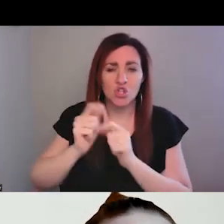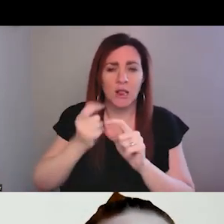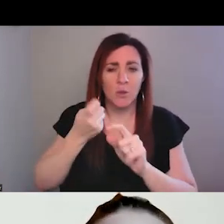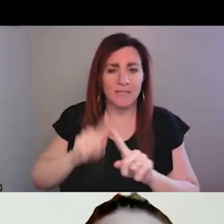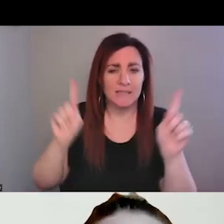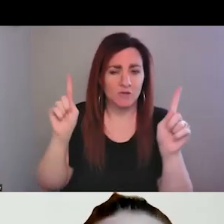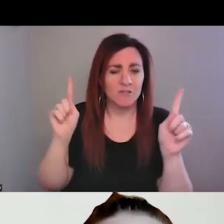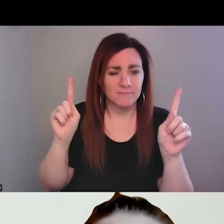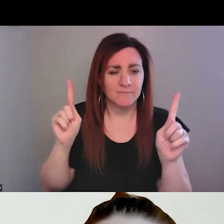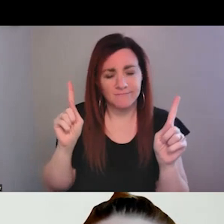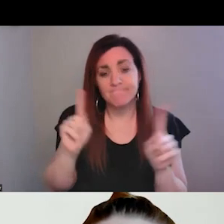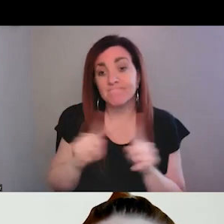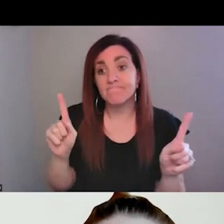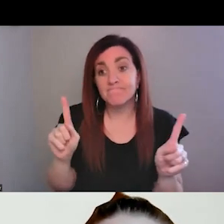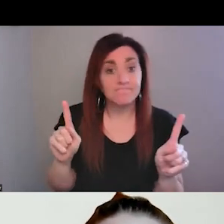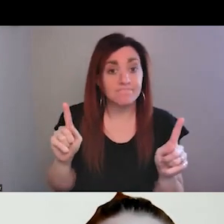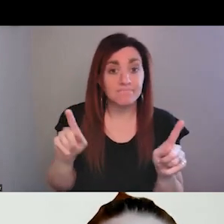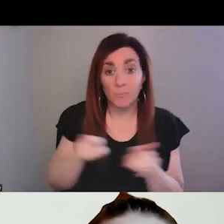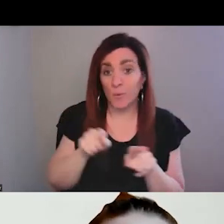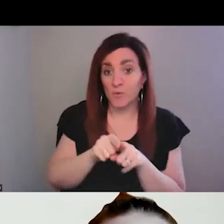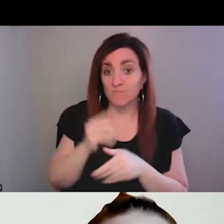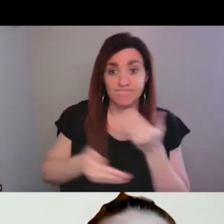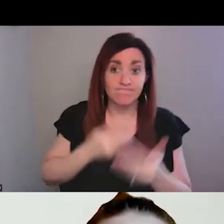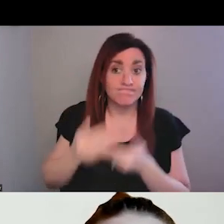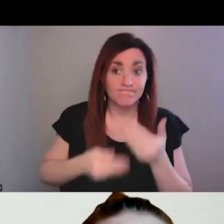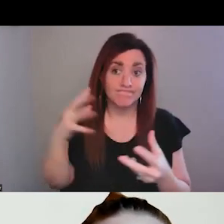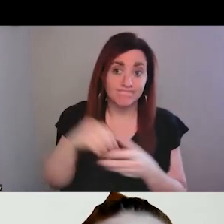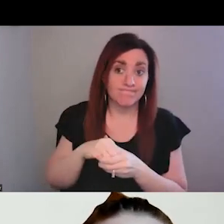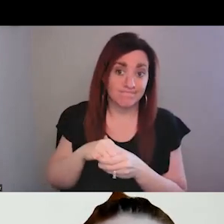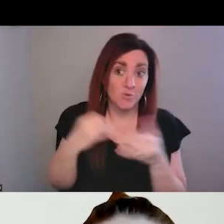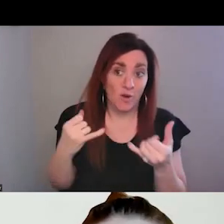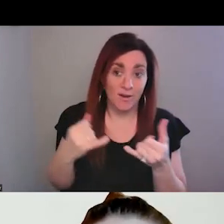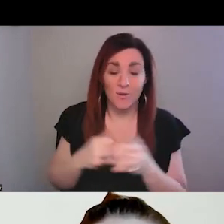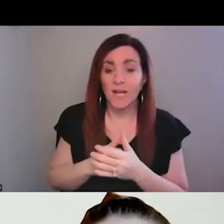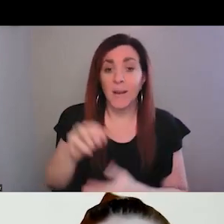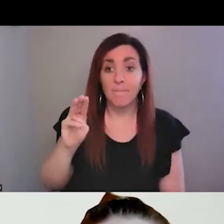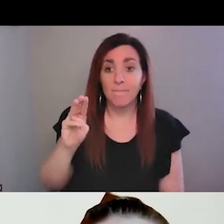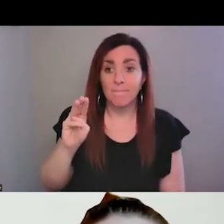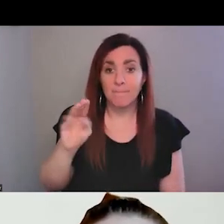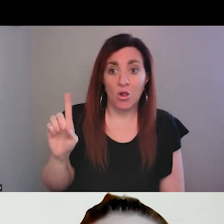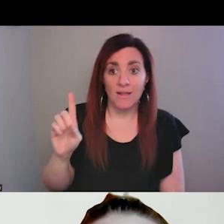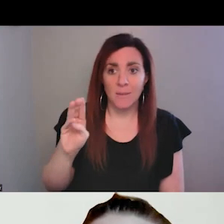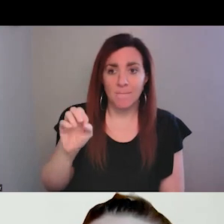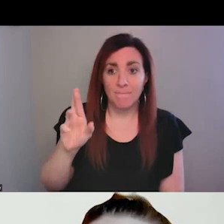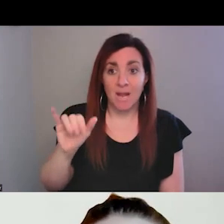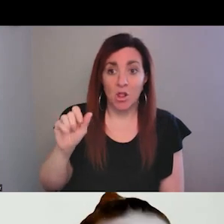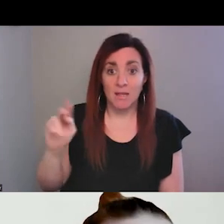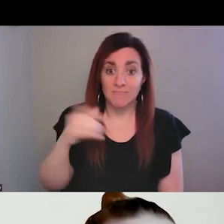BUT THAT IS ALSO MOVING THROUGH THE PROCESS AS IS MARYLAND HAS A 988 BILL THAT WILL HAVE